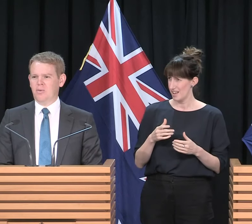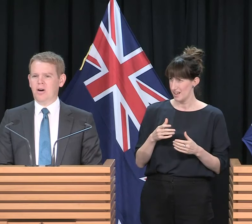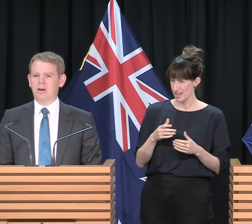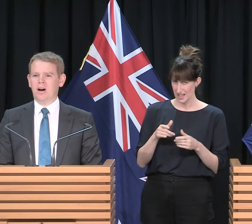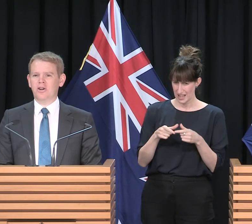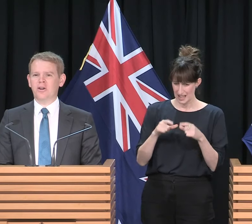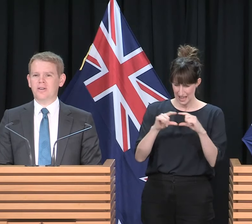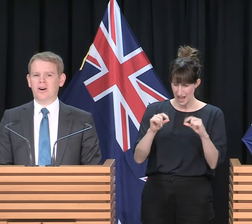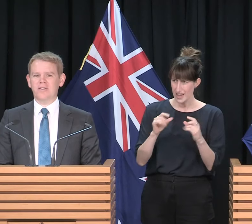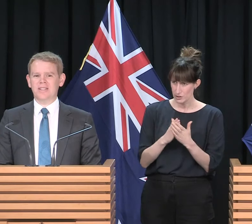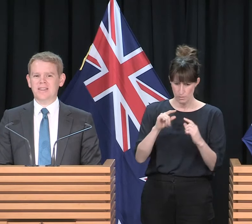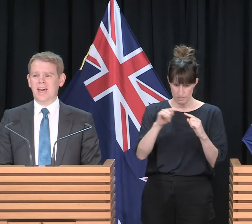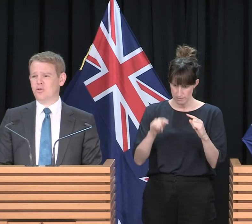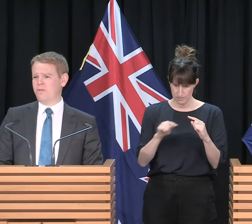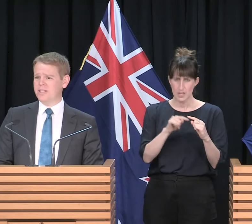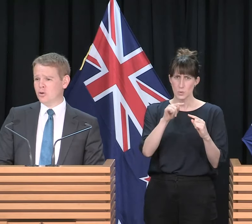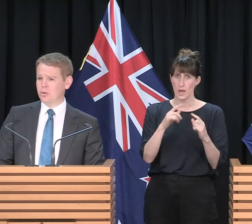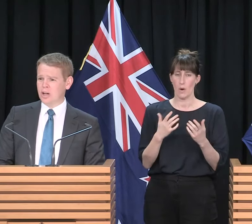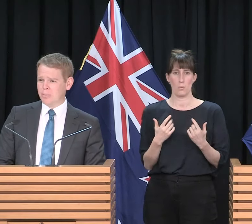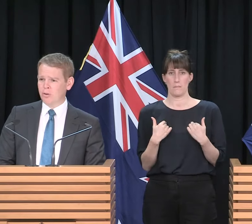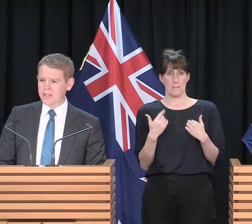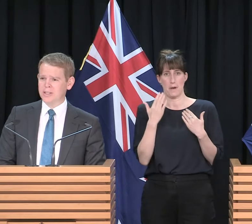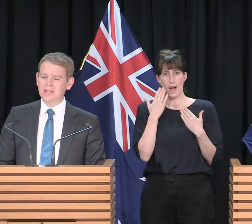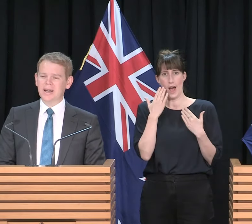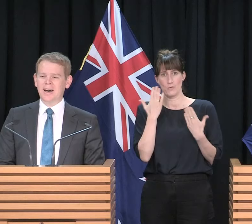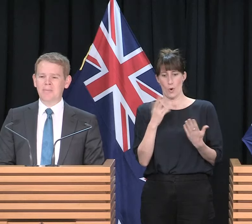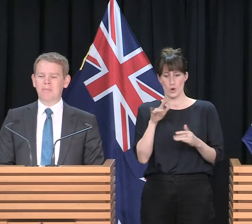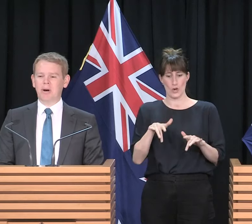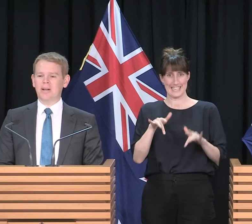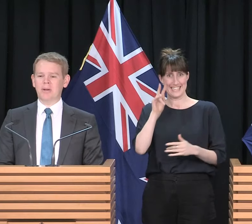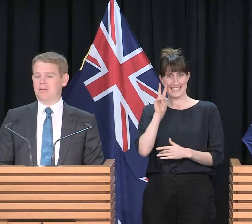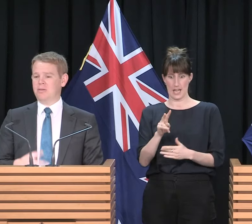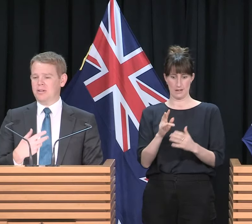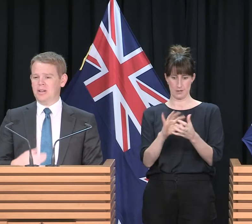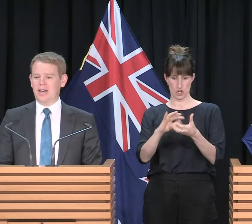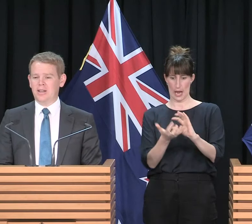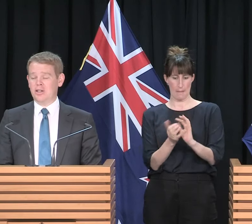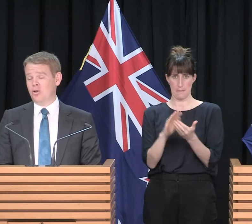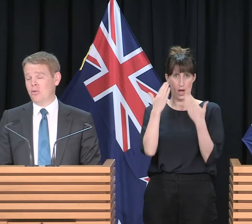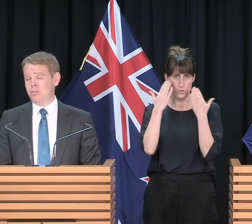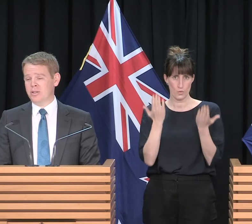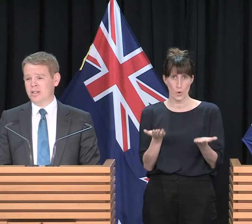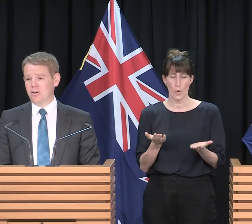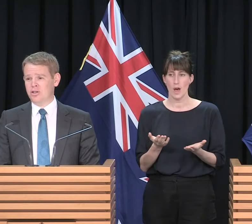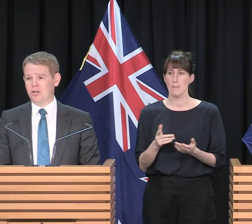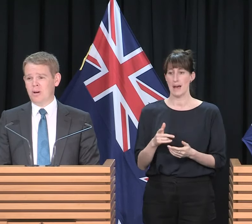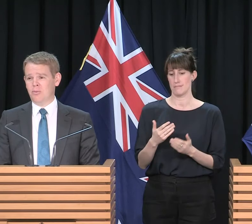that I want to address with you today. First, as I asecluded on Tuesday, we are